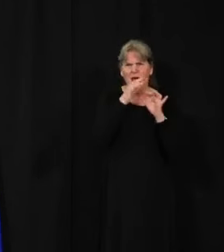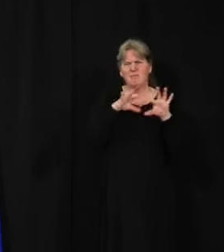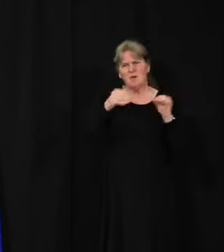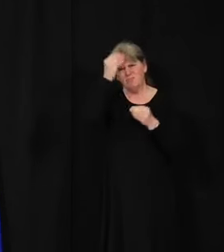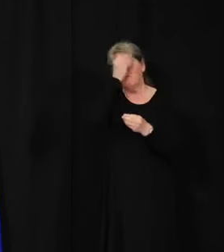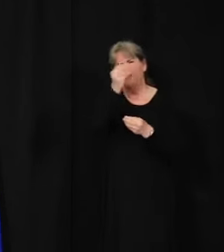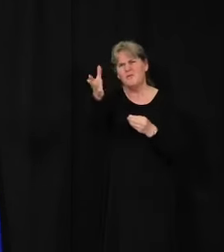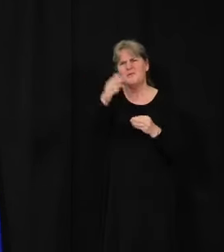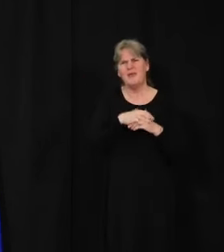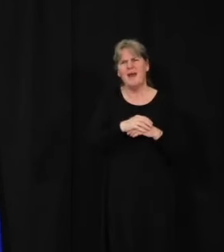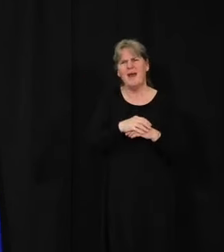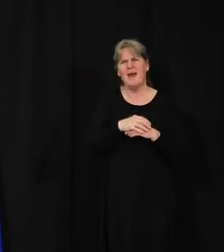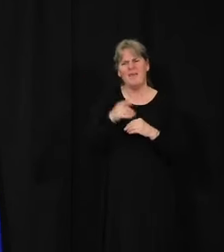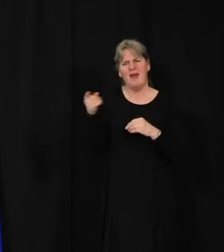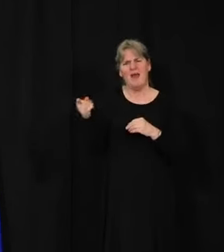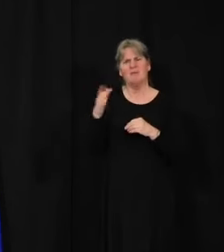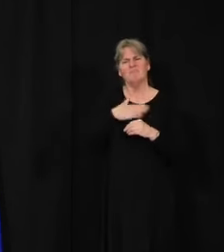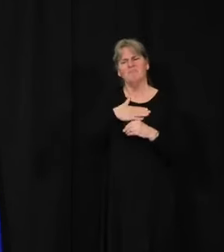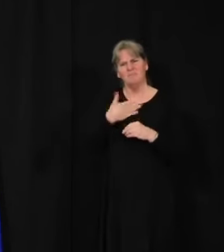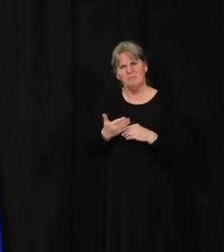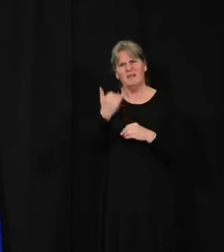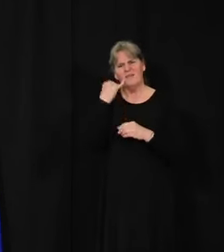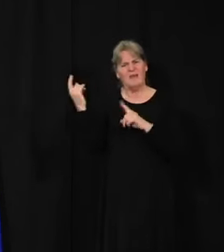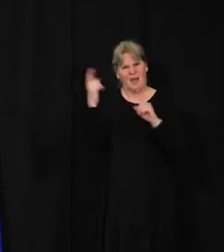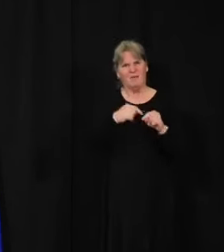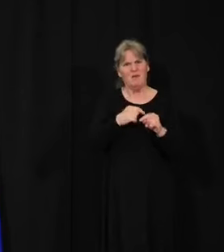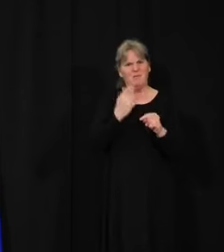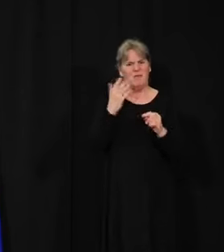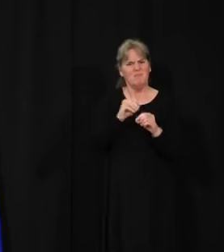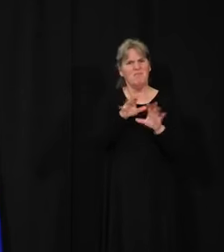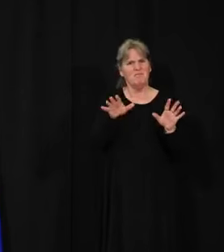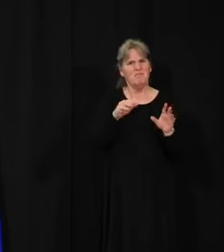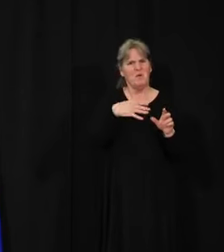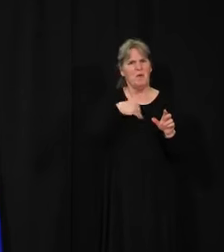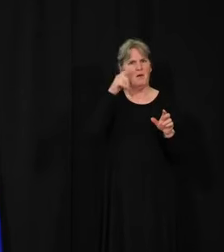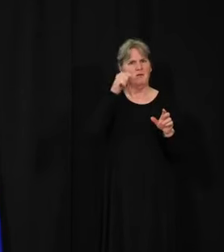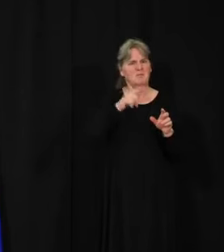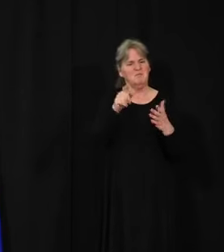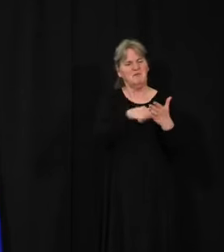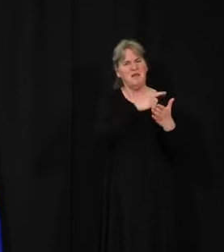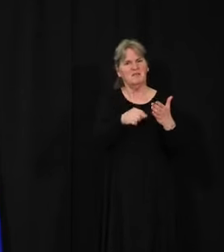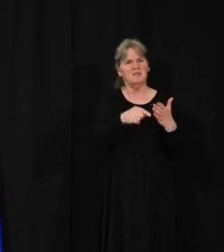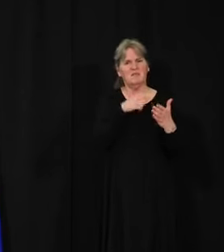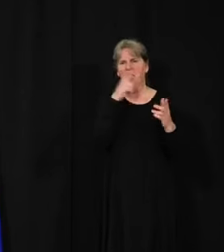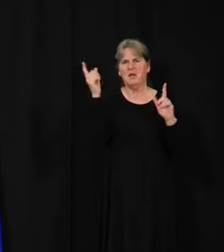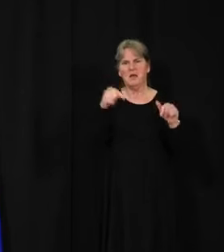share at this time, and thank you to the Minister and the crew of organizers at the Arctic winter games for that